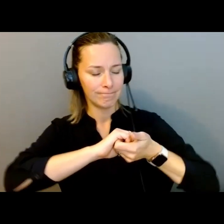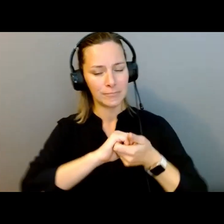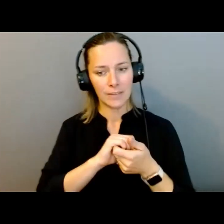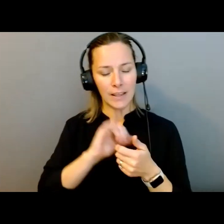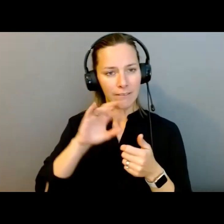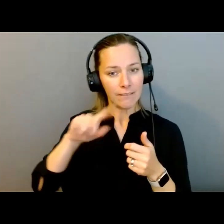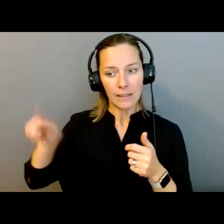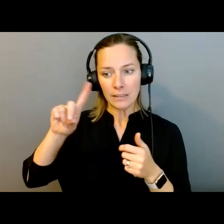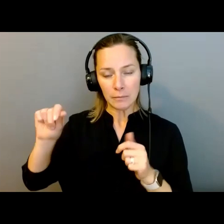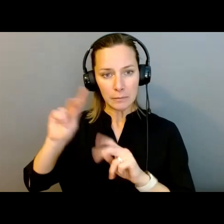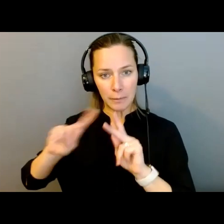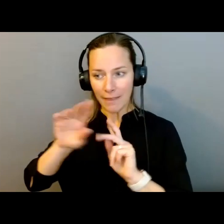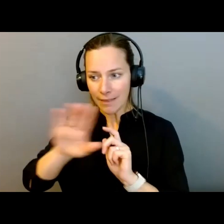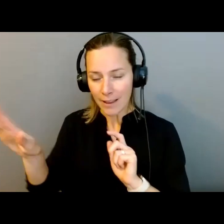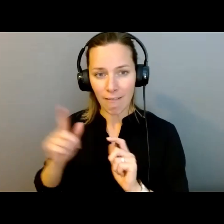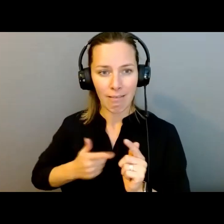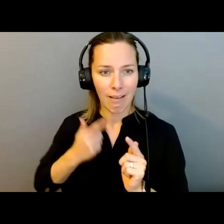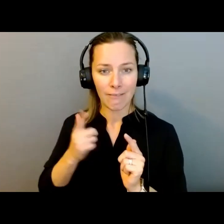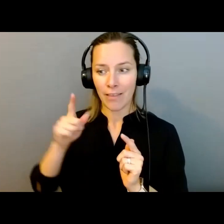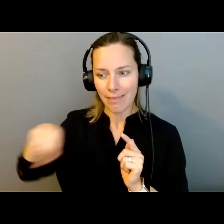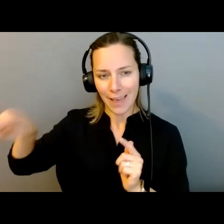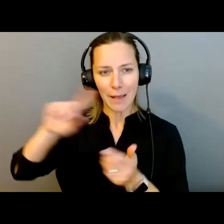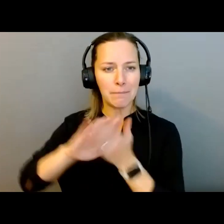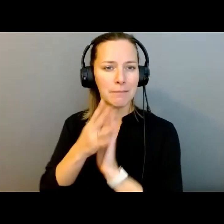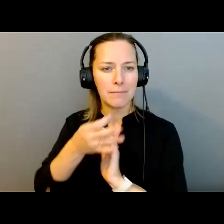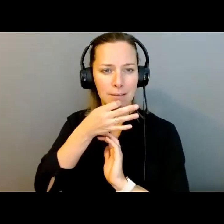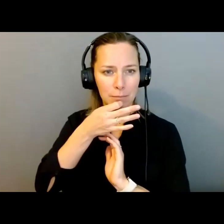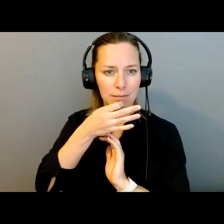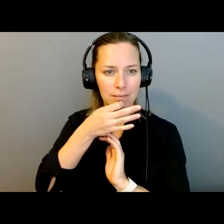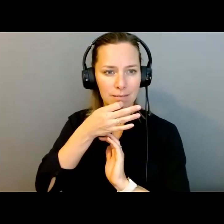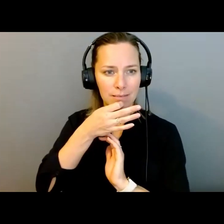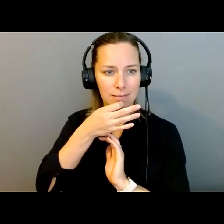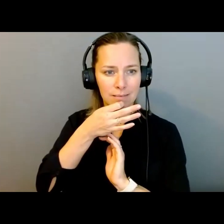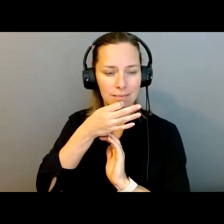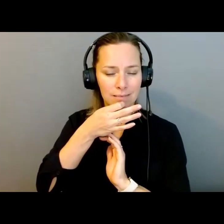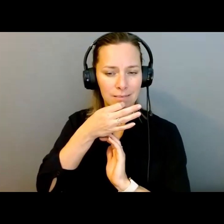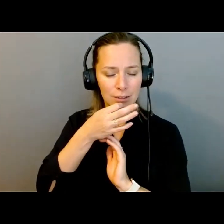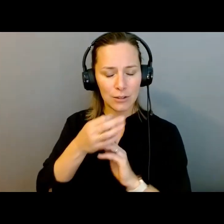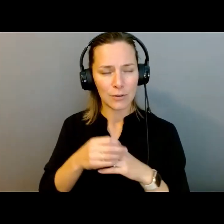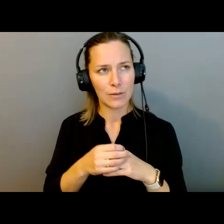as being the experts in this work. And so I think, how do we create sustainable change